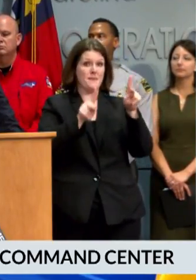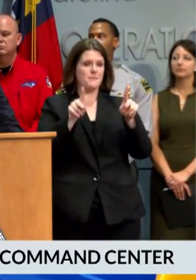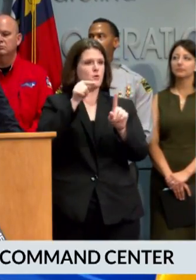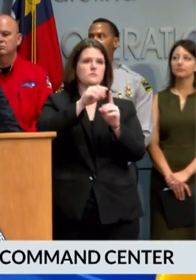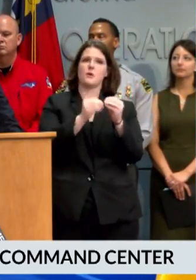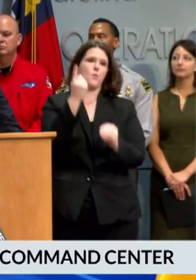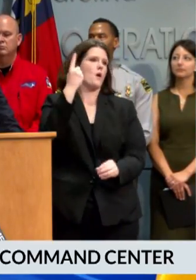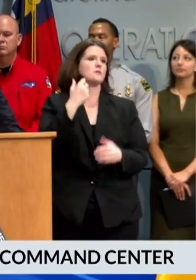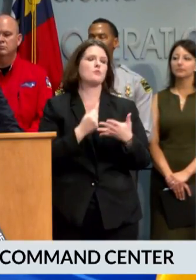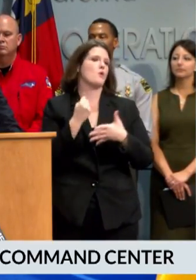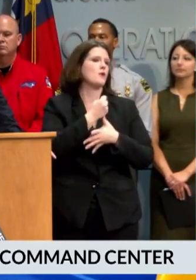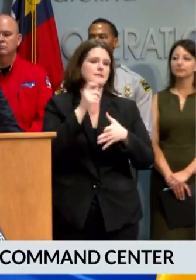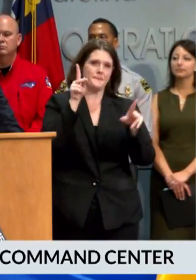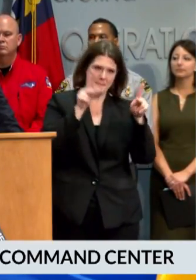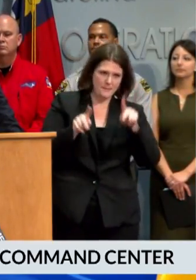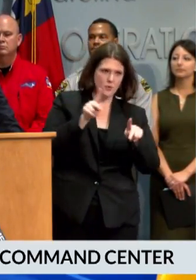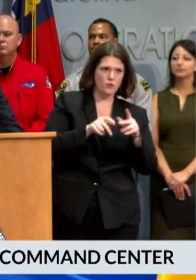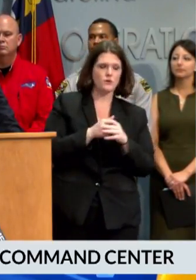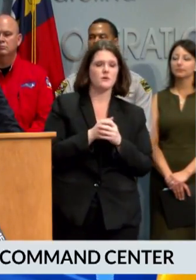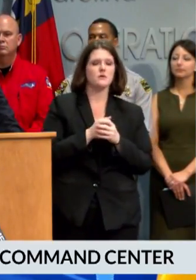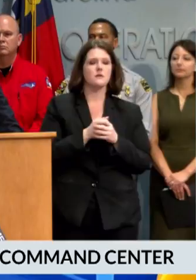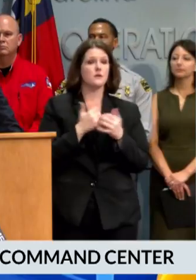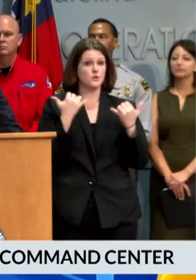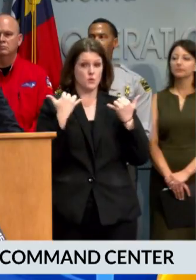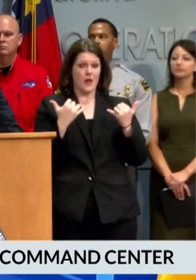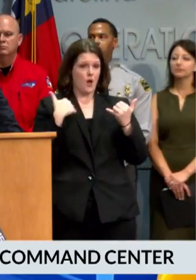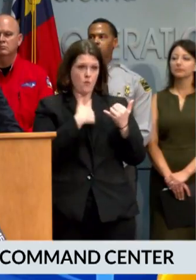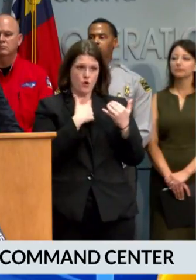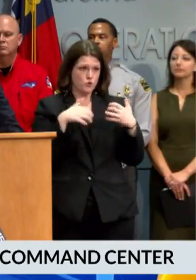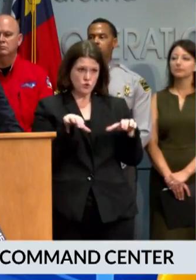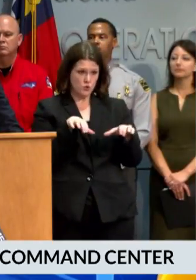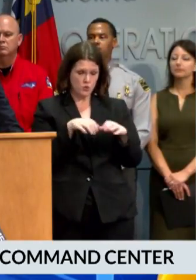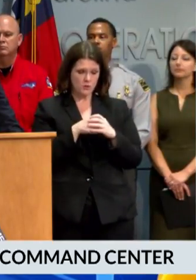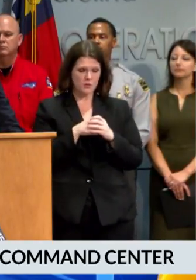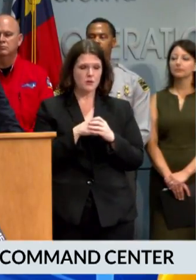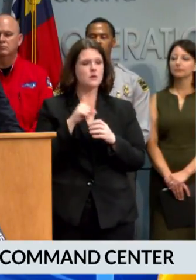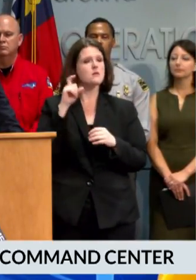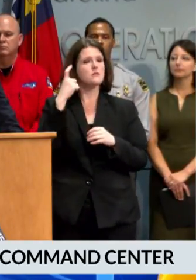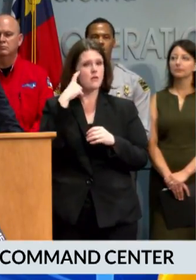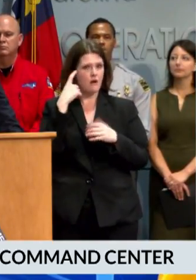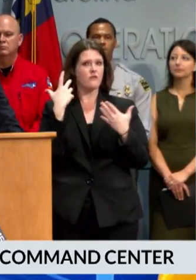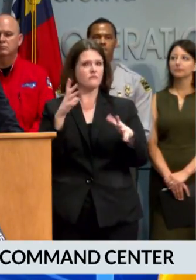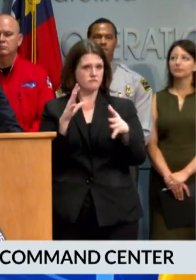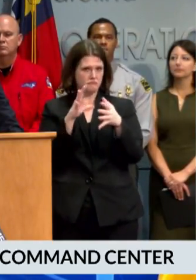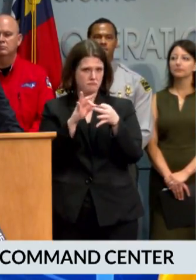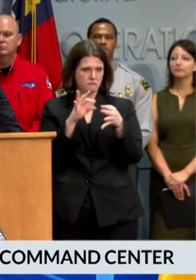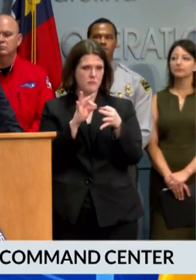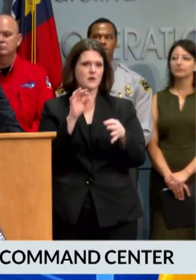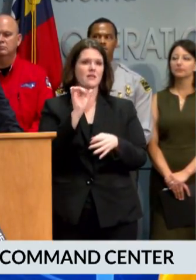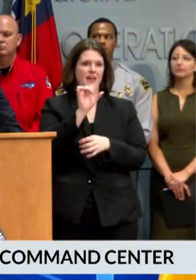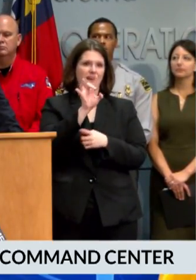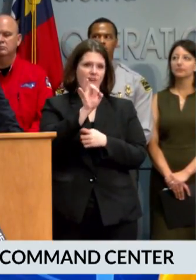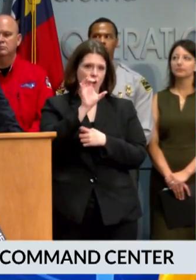ALLEVIATE AND STABILIZE THE CRITICAL INFRASTRUCTURE LIFELINES BUT WHEN IT COMES DOWN TO TAKING CARE OF PEOPLE,